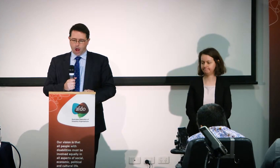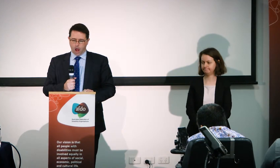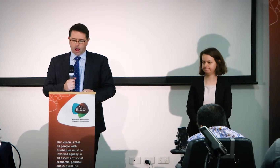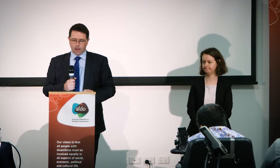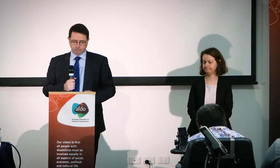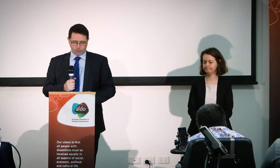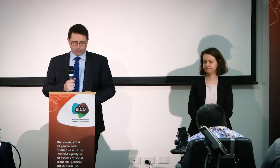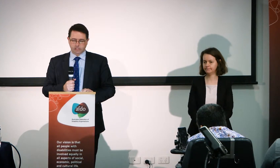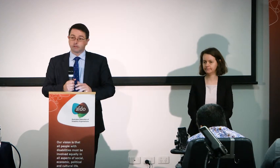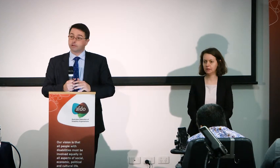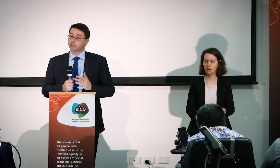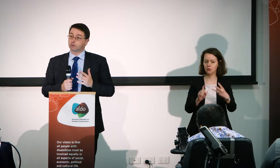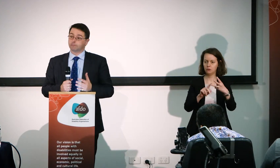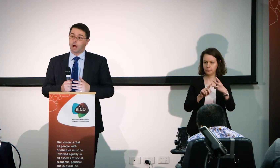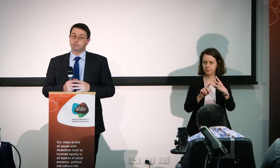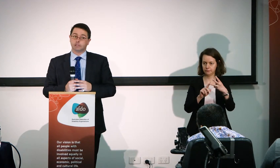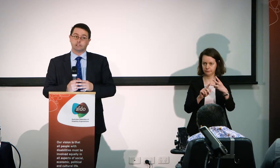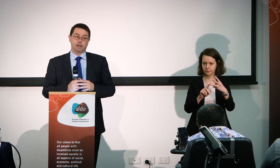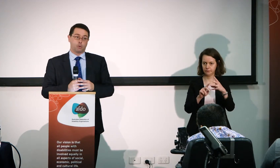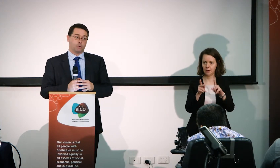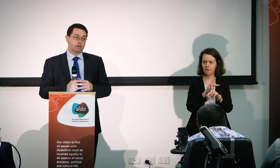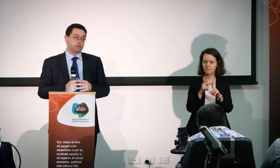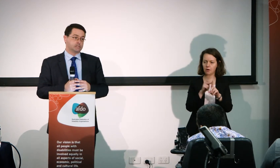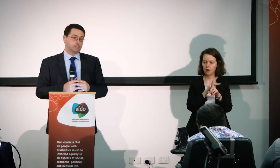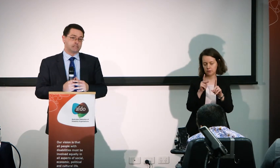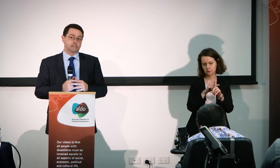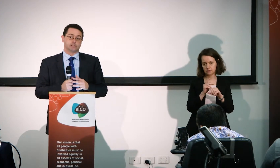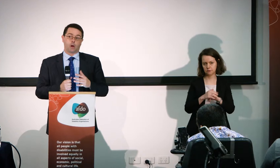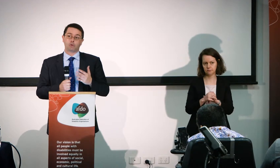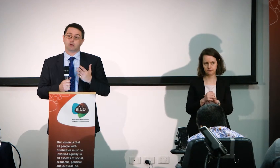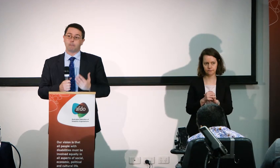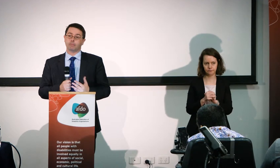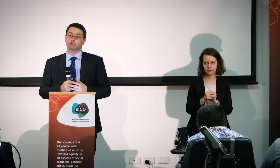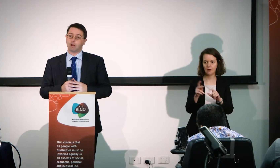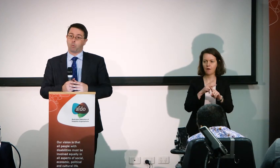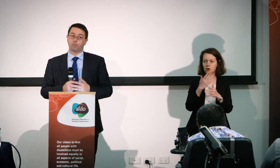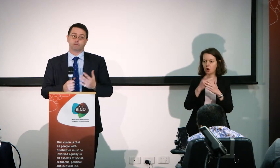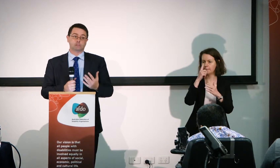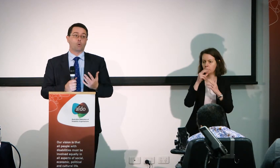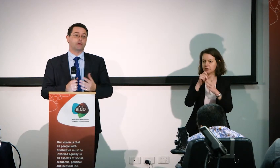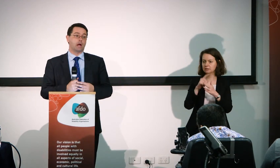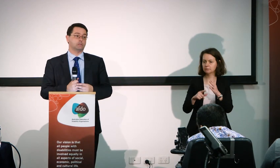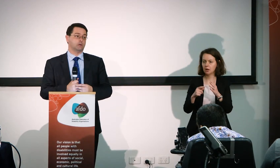Last but not least, the issue of violence against people with disability And I want to commend the great work that Victoria has done